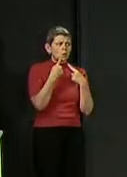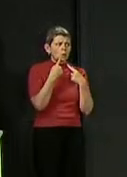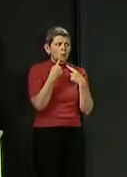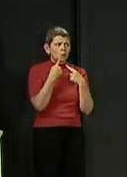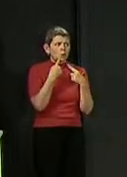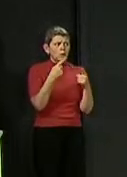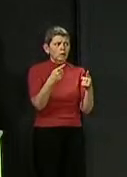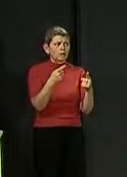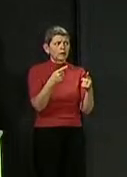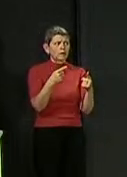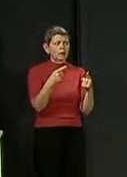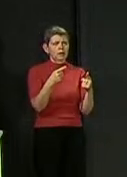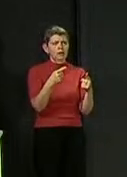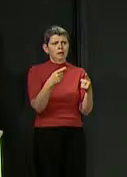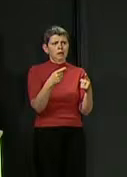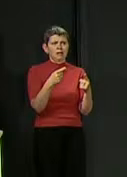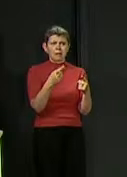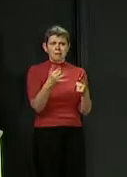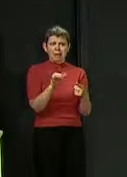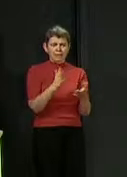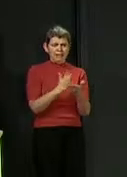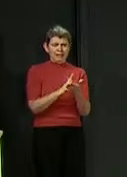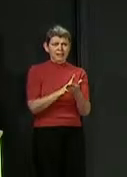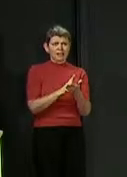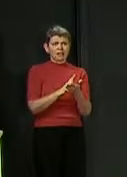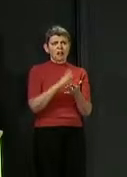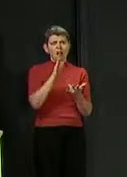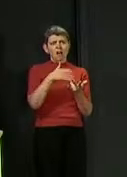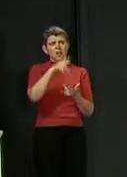over the summer, of coming to Scotland, feeling that it's not safe enough even when it does